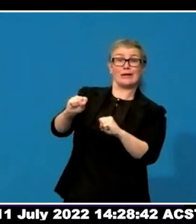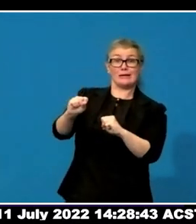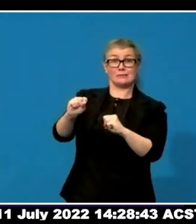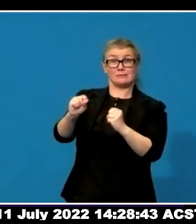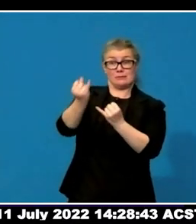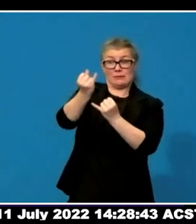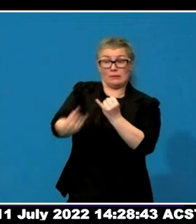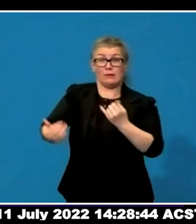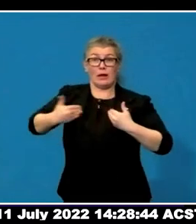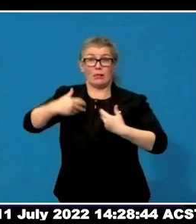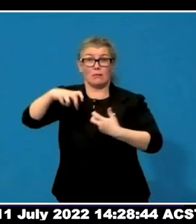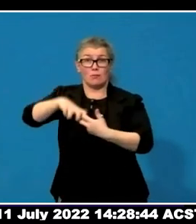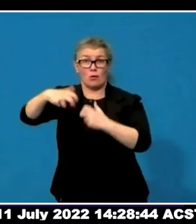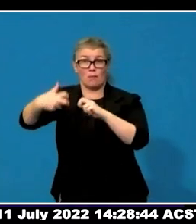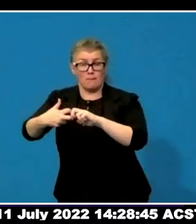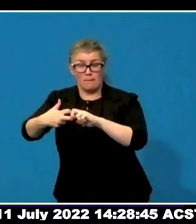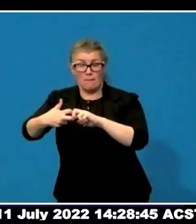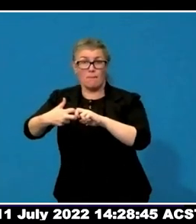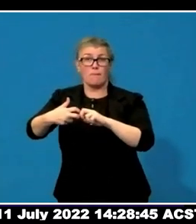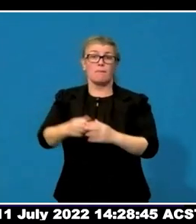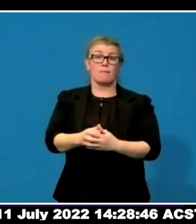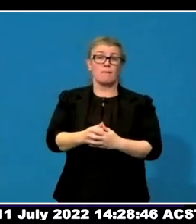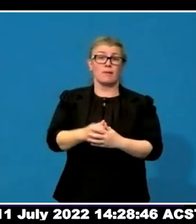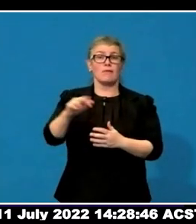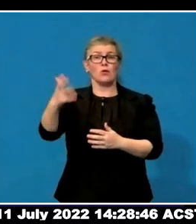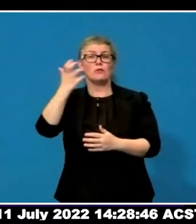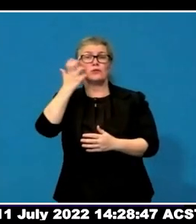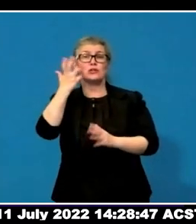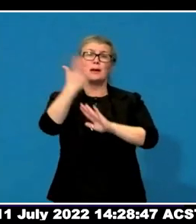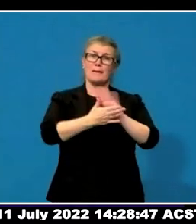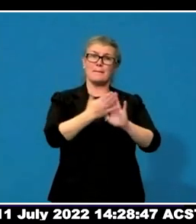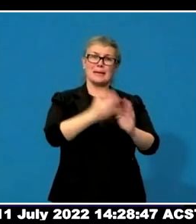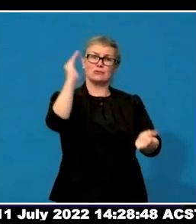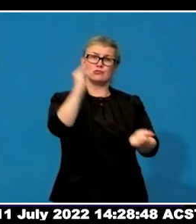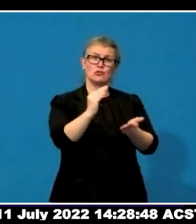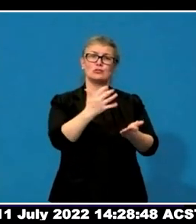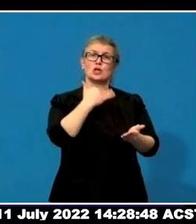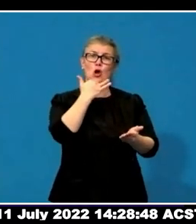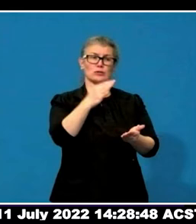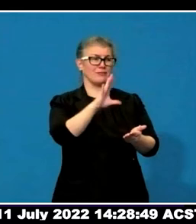and tone and prevent health problems in future. This will likely reduce the cost to taxpayers and pressure on the health system."